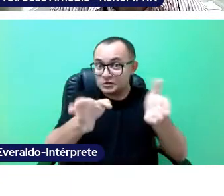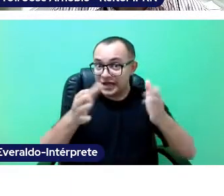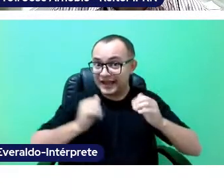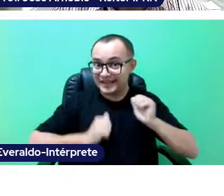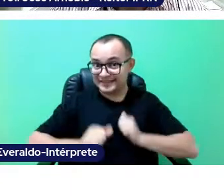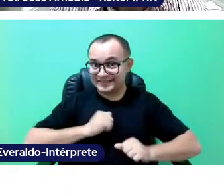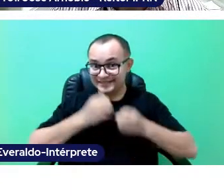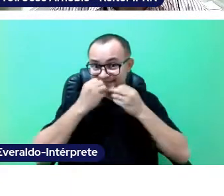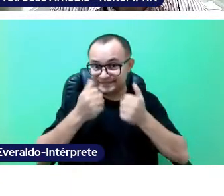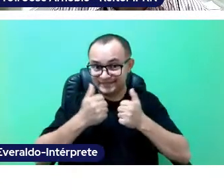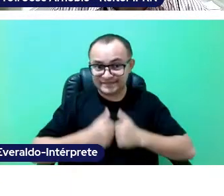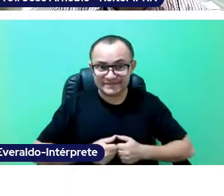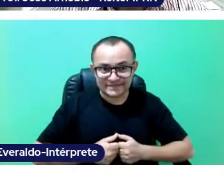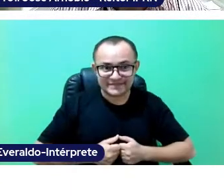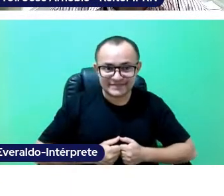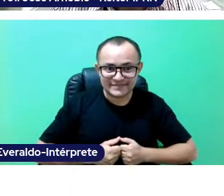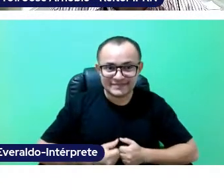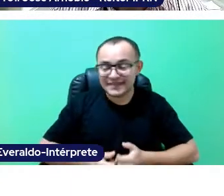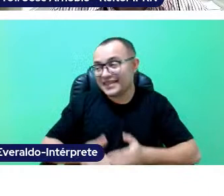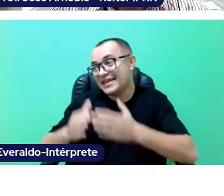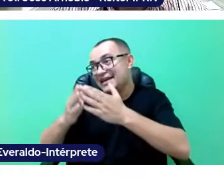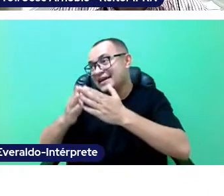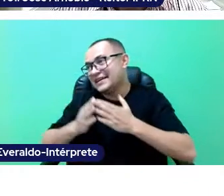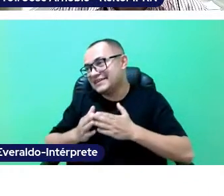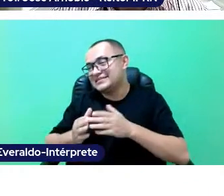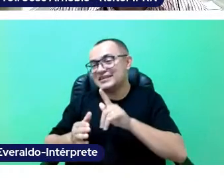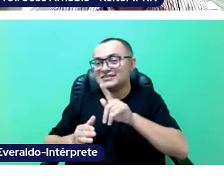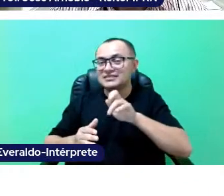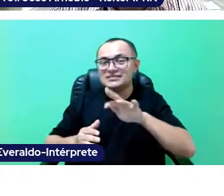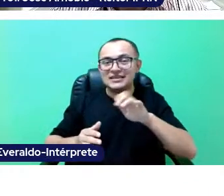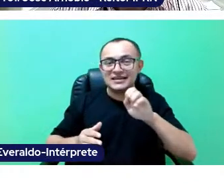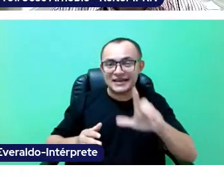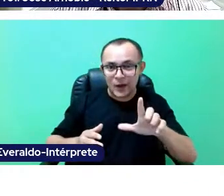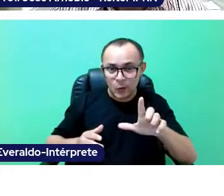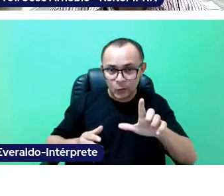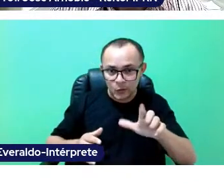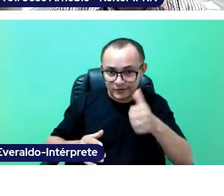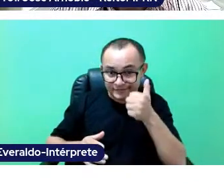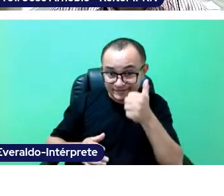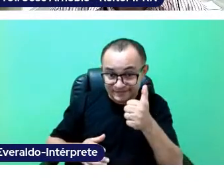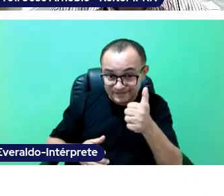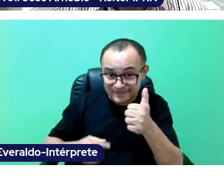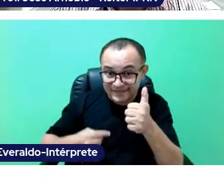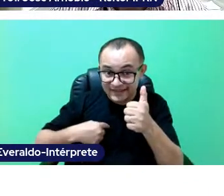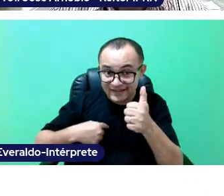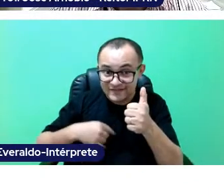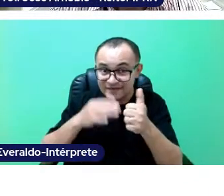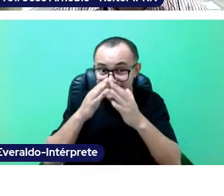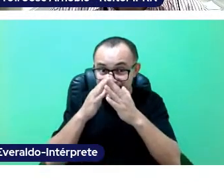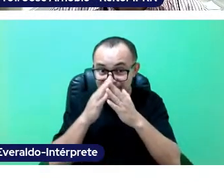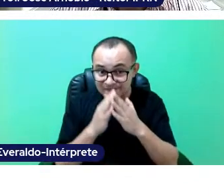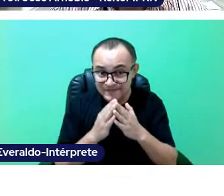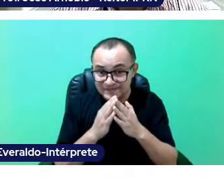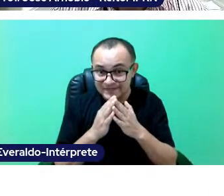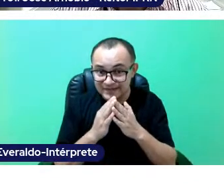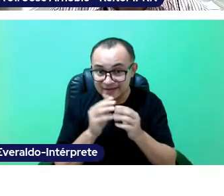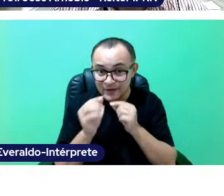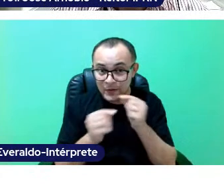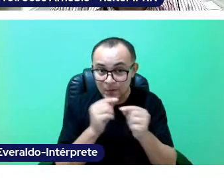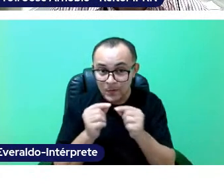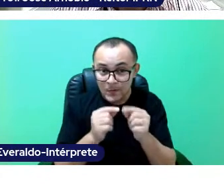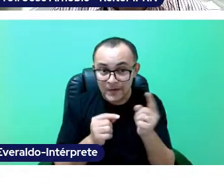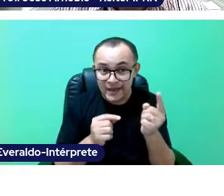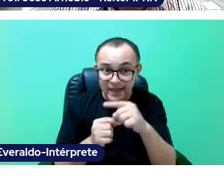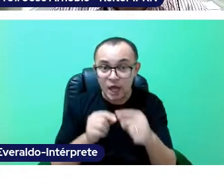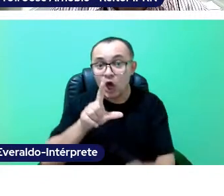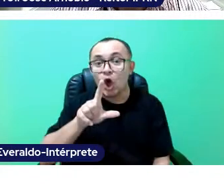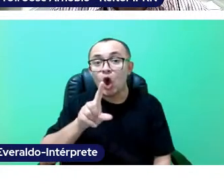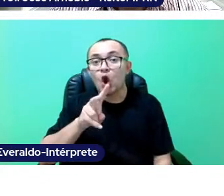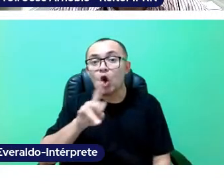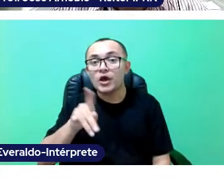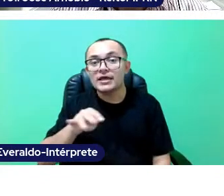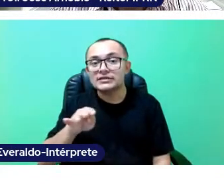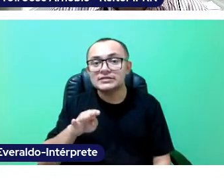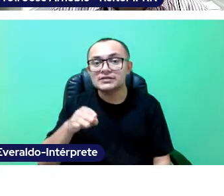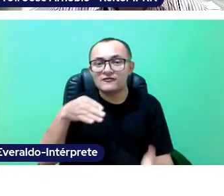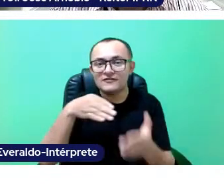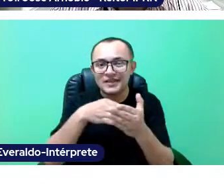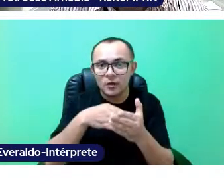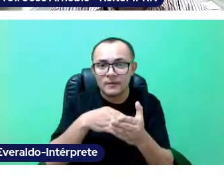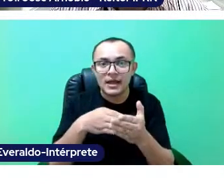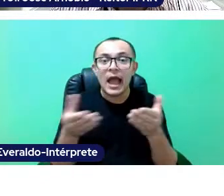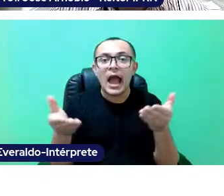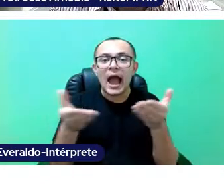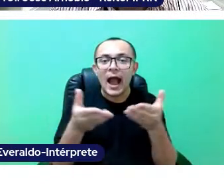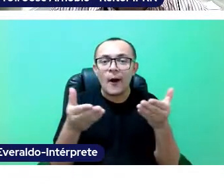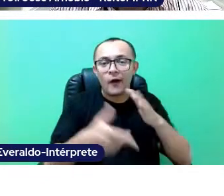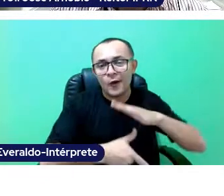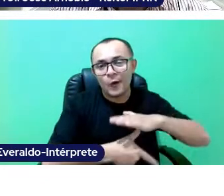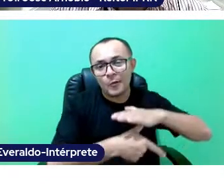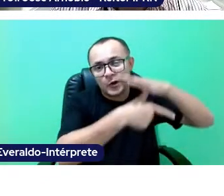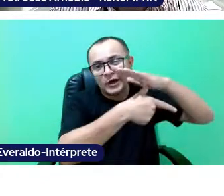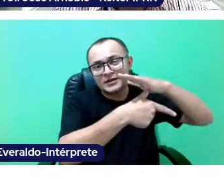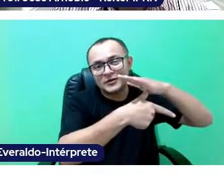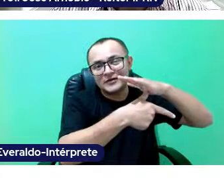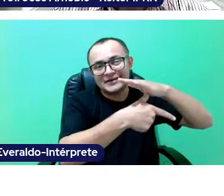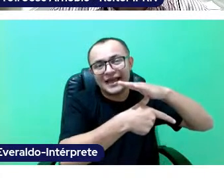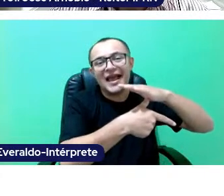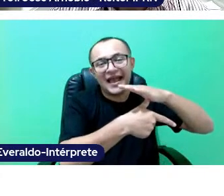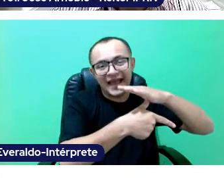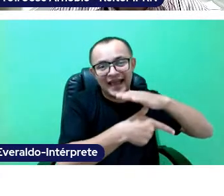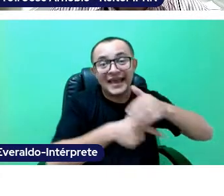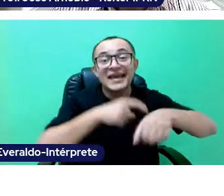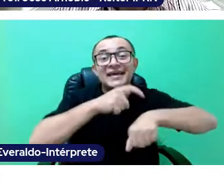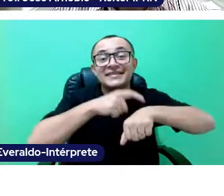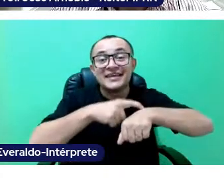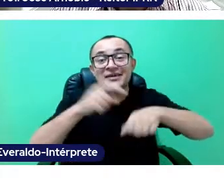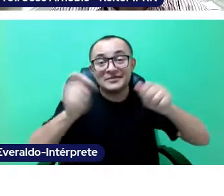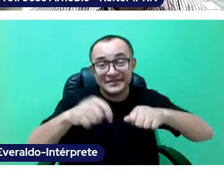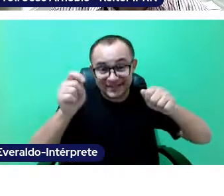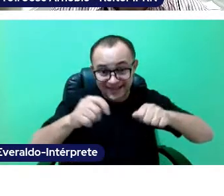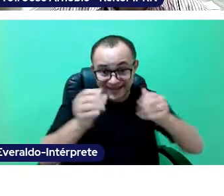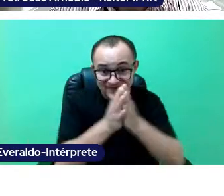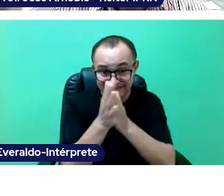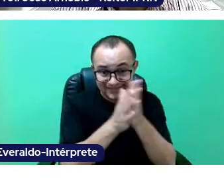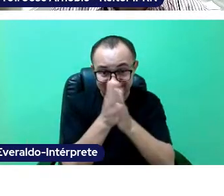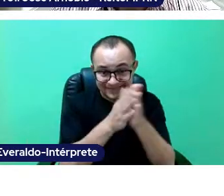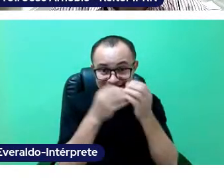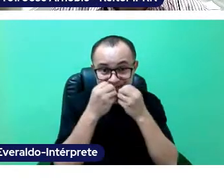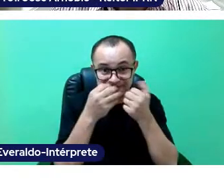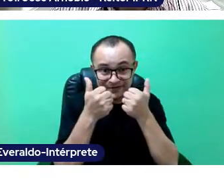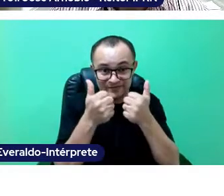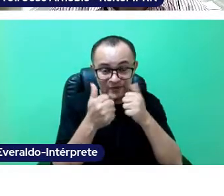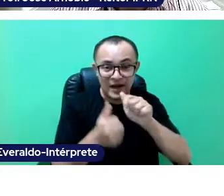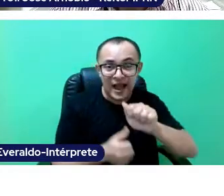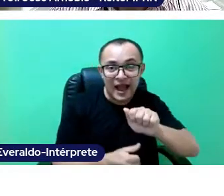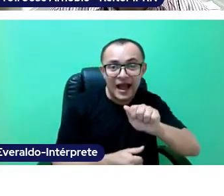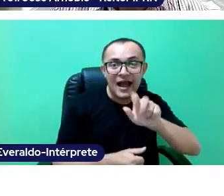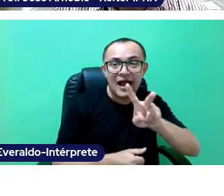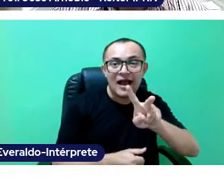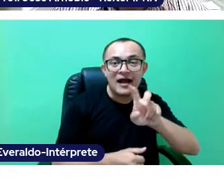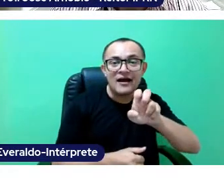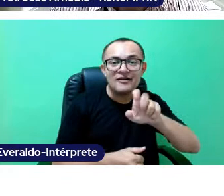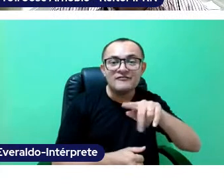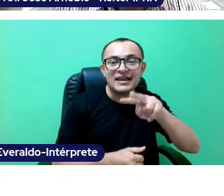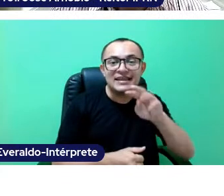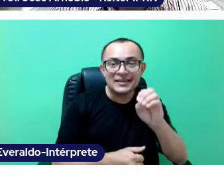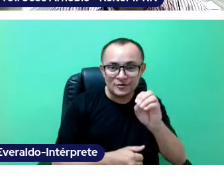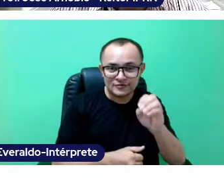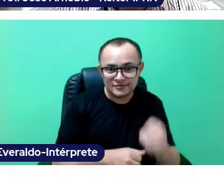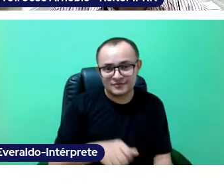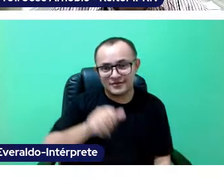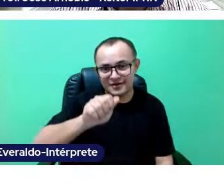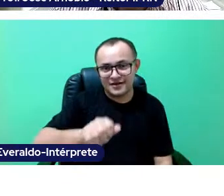Professor Geraldo, I thank you and now I invite professor Avelino, because he has arrived. Professor.